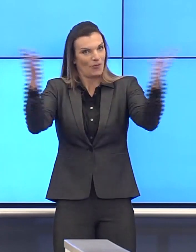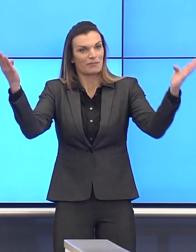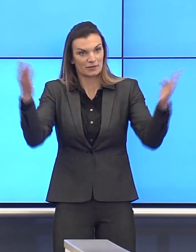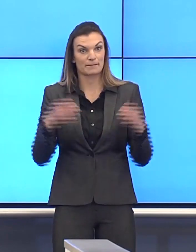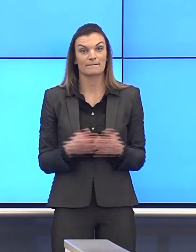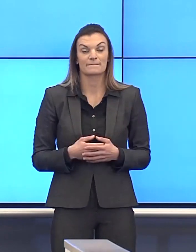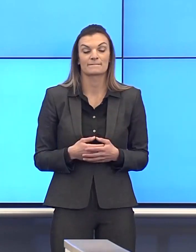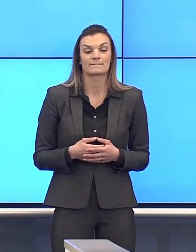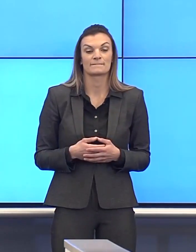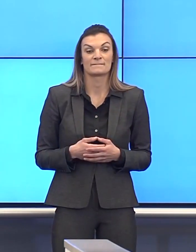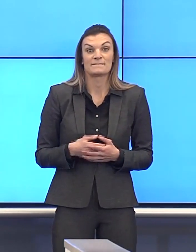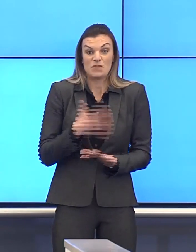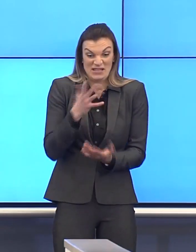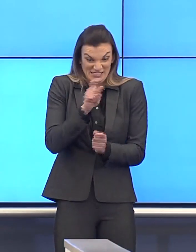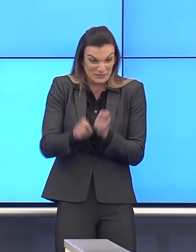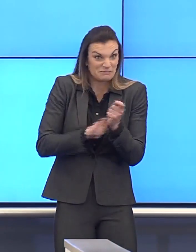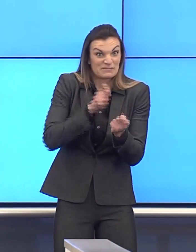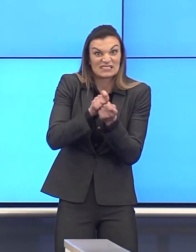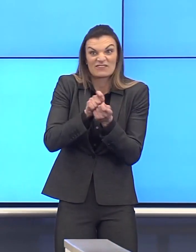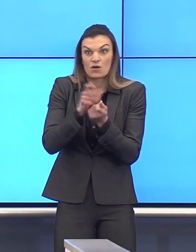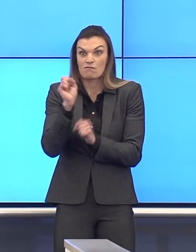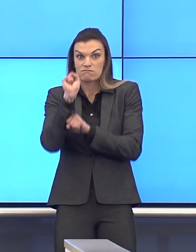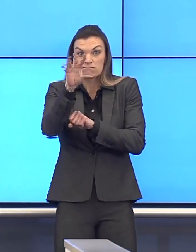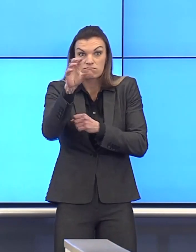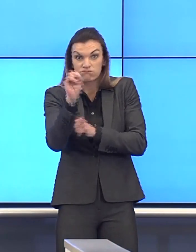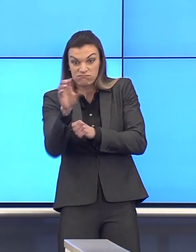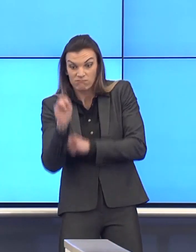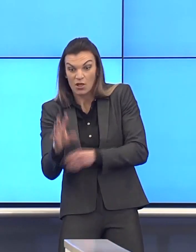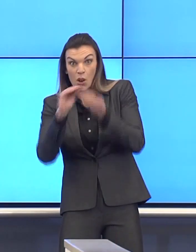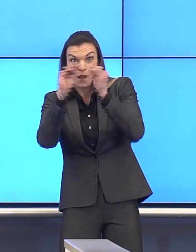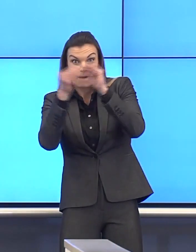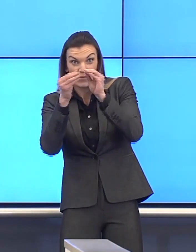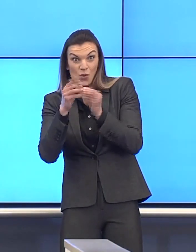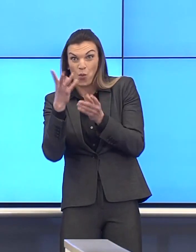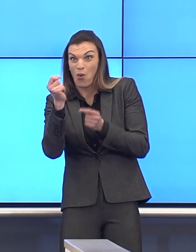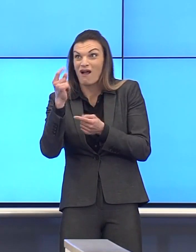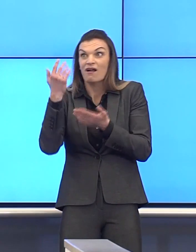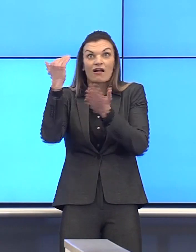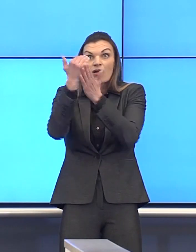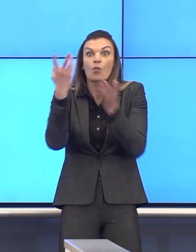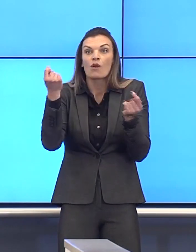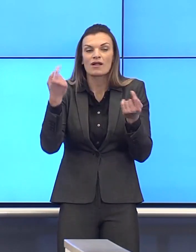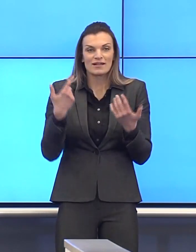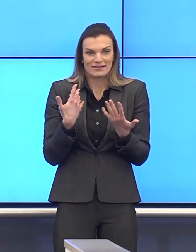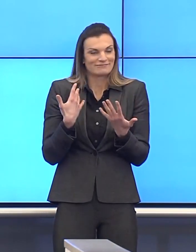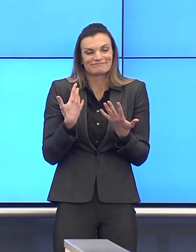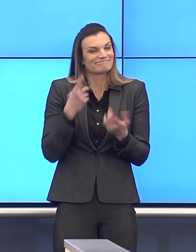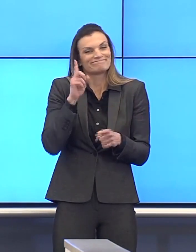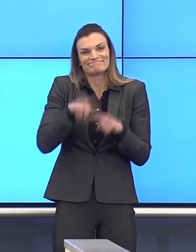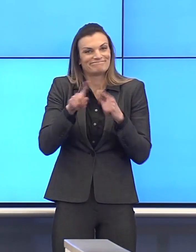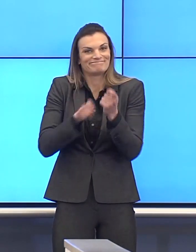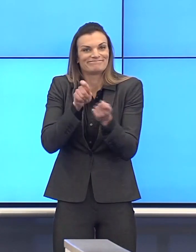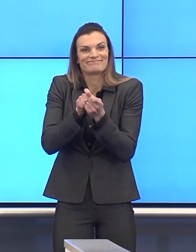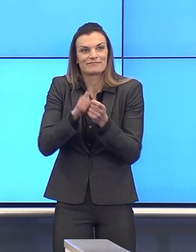CONTINUING TO REENGAGEMENT THERE IS NO TEXTBOOK SPECIFIC NUMBER THAT WILL TELL YOU IT IS SAFE TO REENGAGE A PARTICULAR SECTOR OF